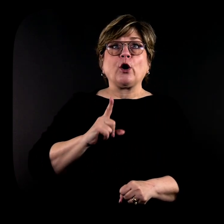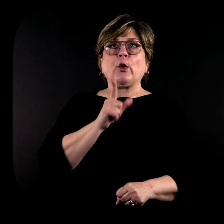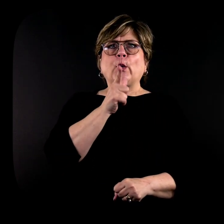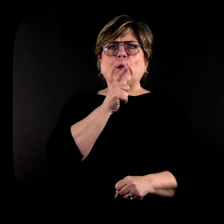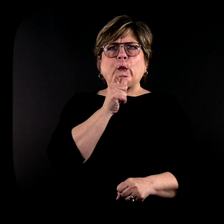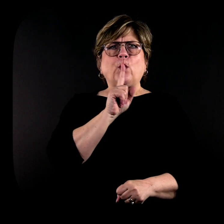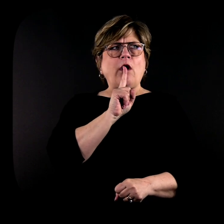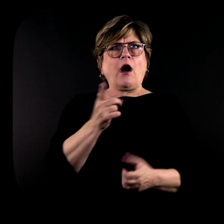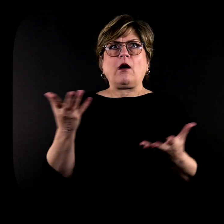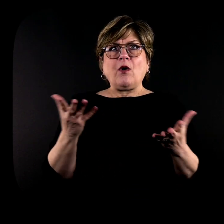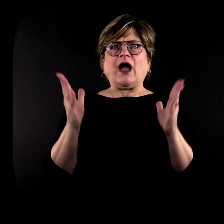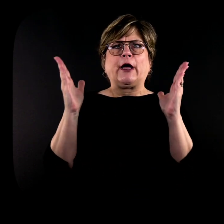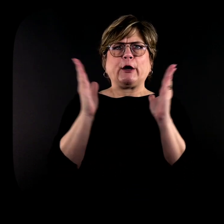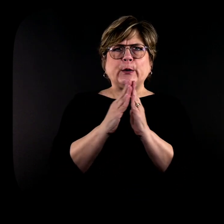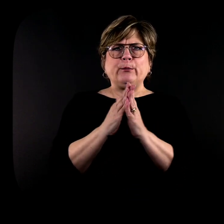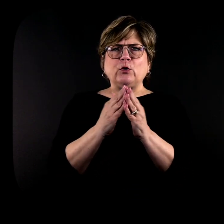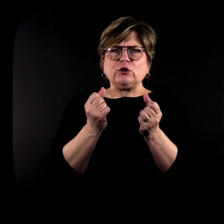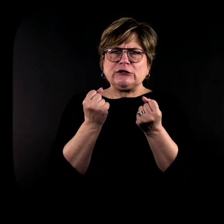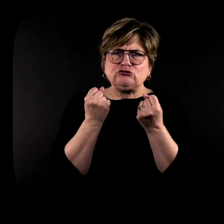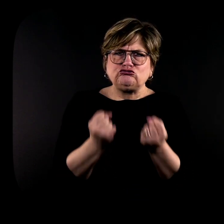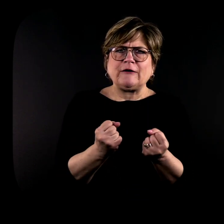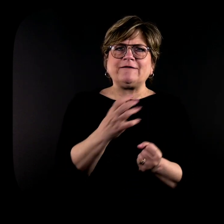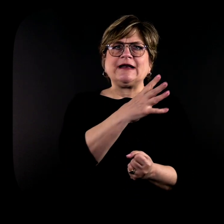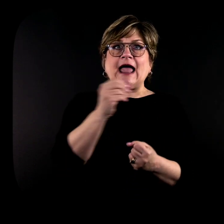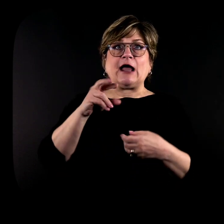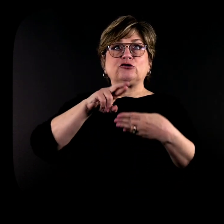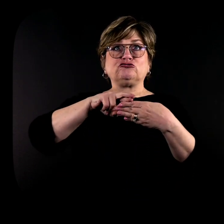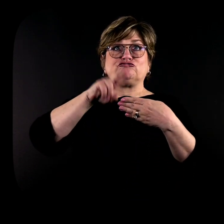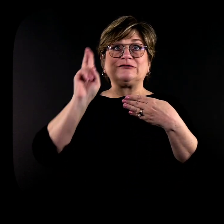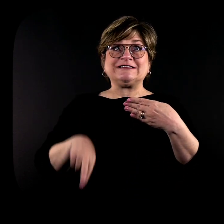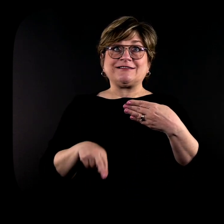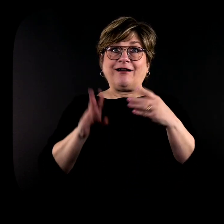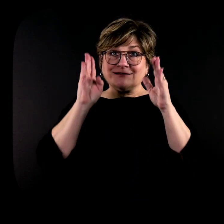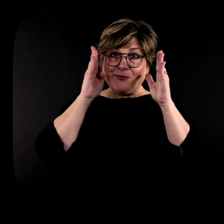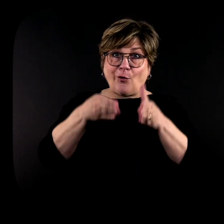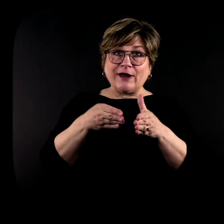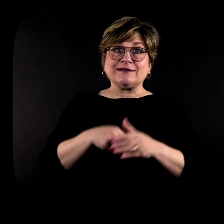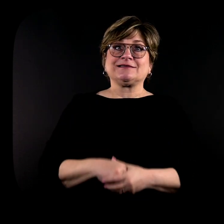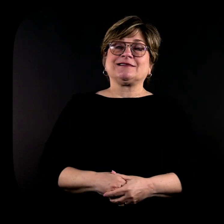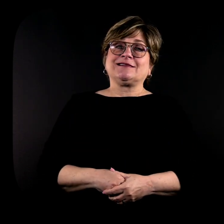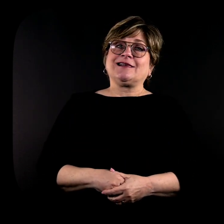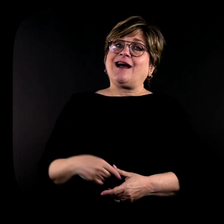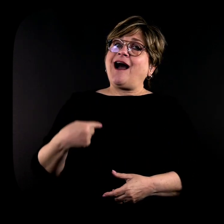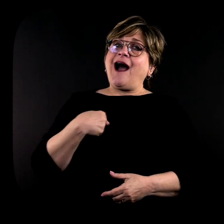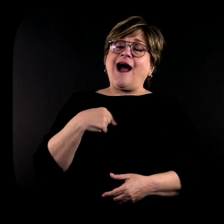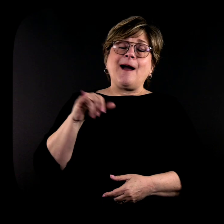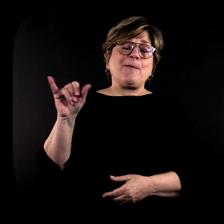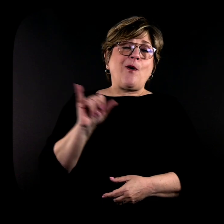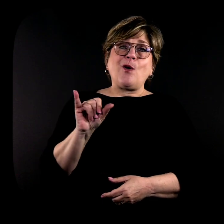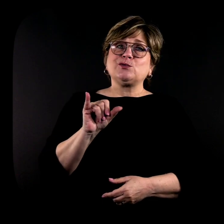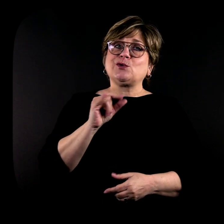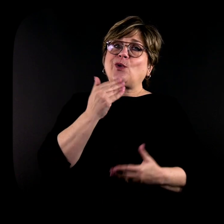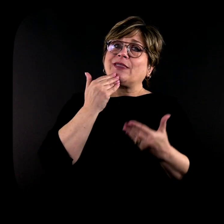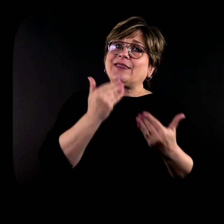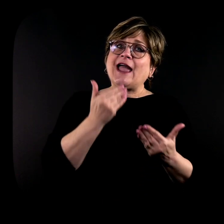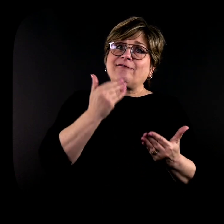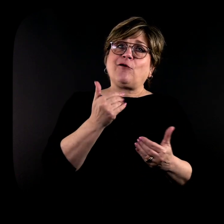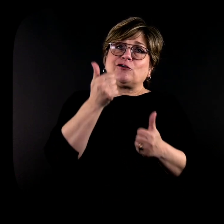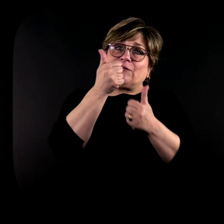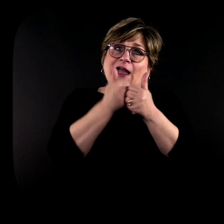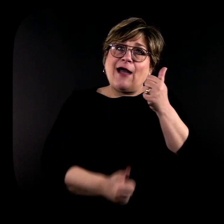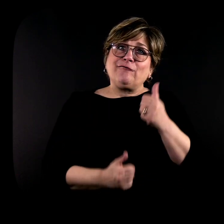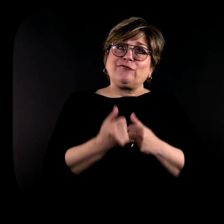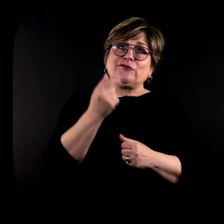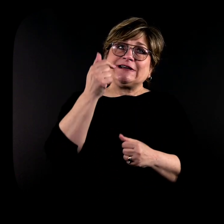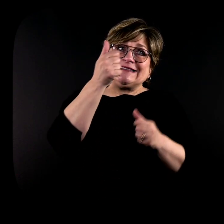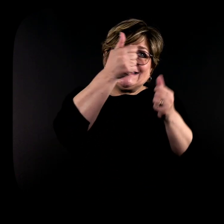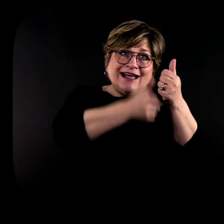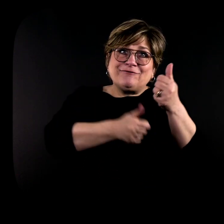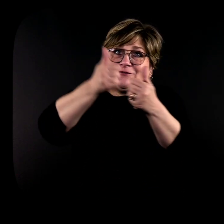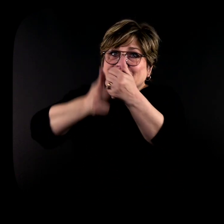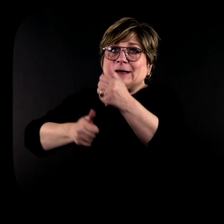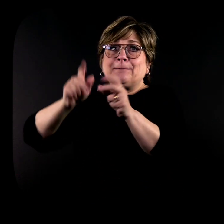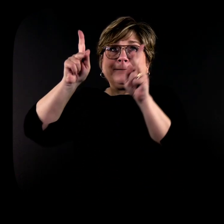community driven and results oriented. I am also thankful to every single person in the